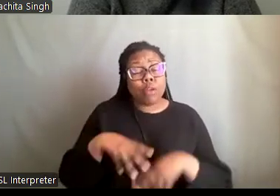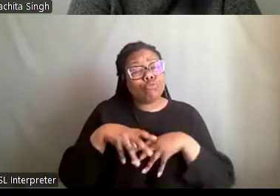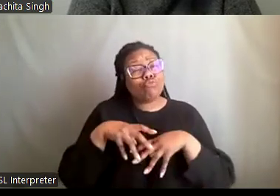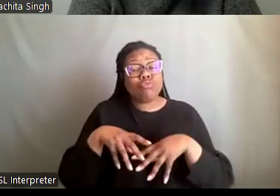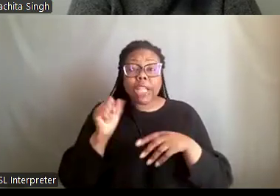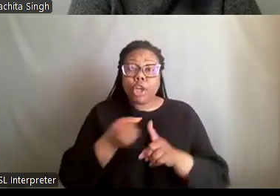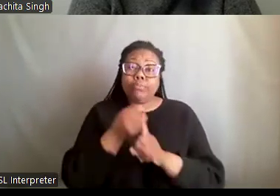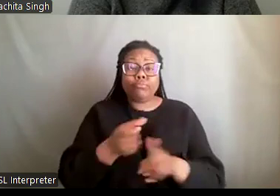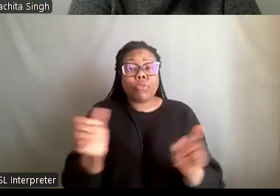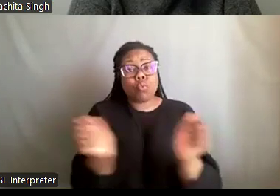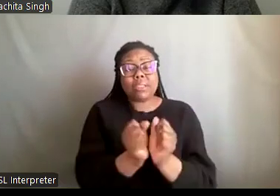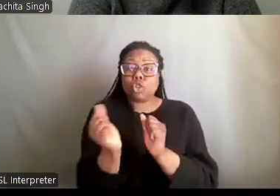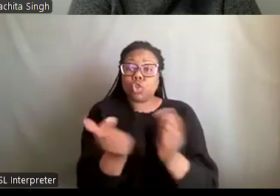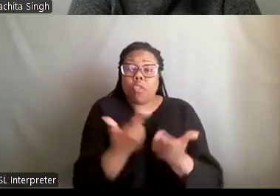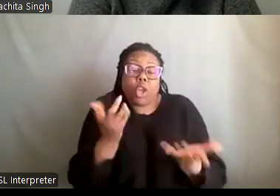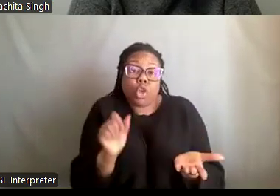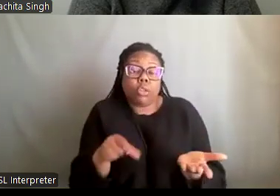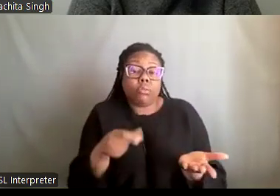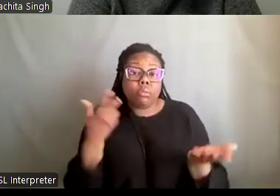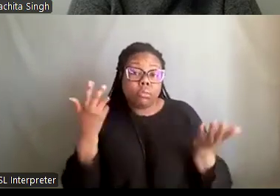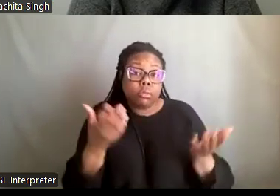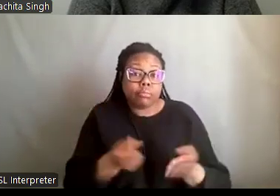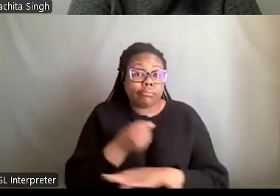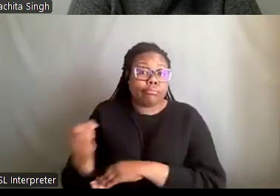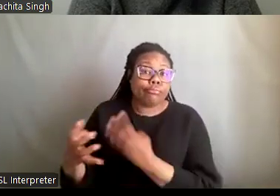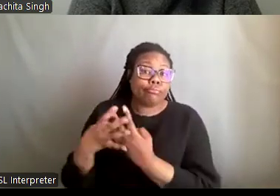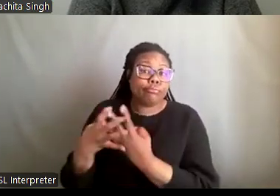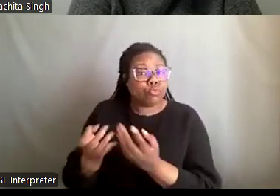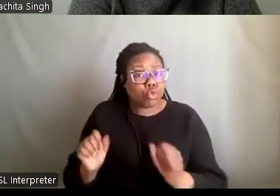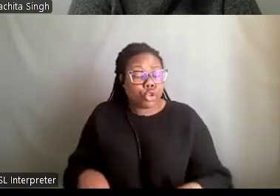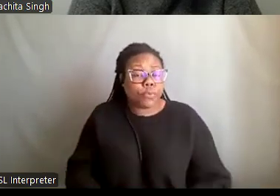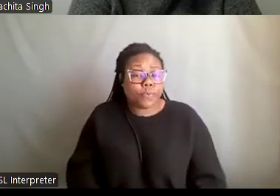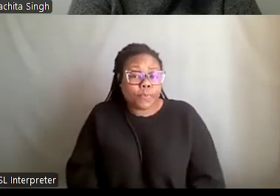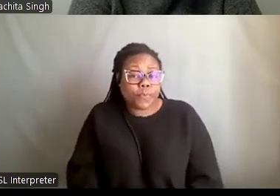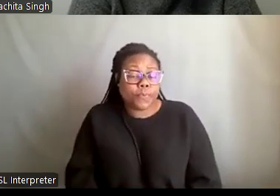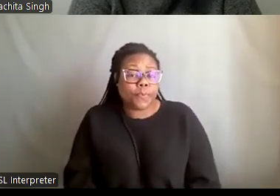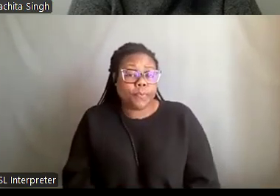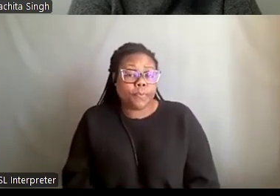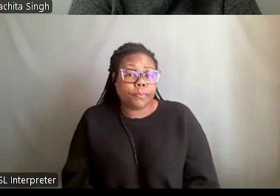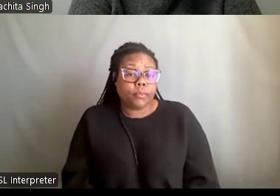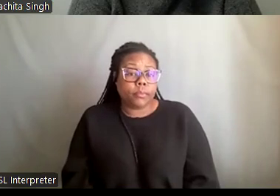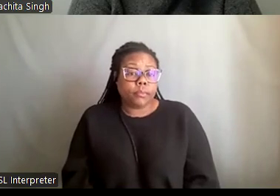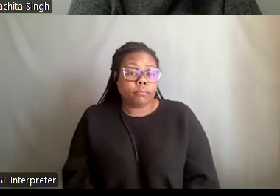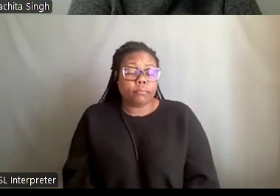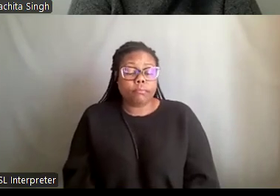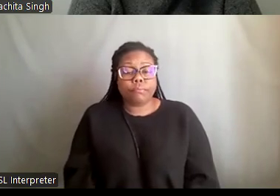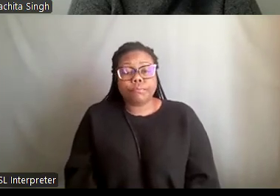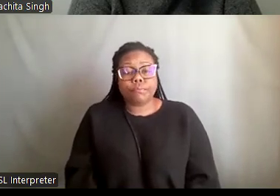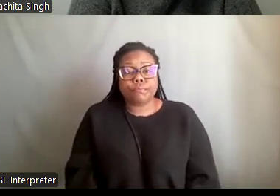going to have to. Because we go out there and march, boom, they could just arrest us all. Whatever. You know.